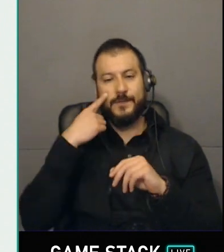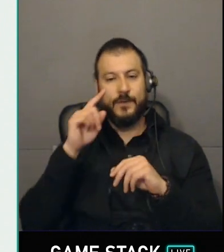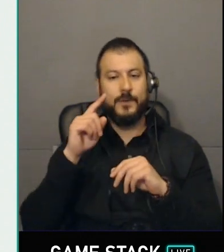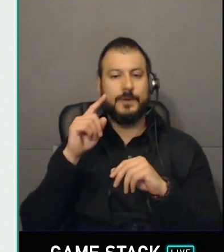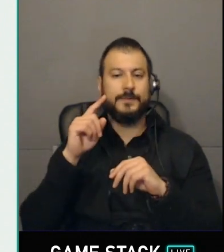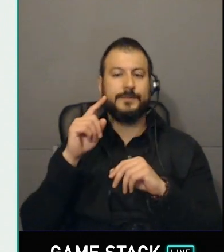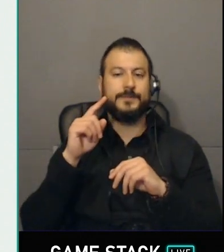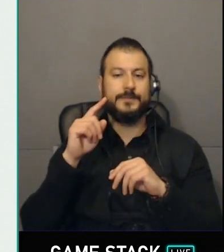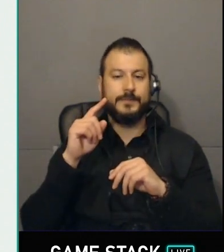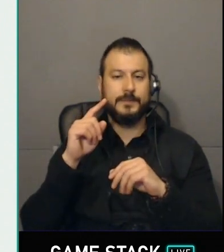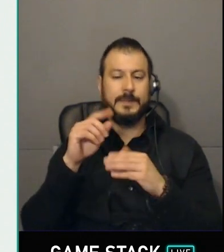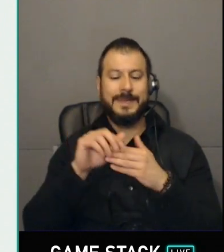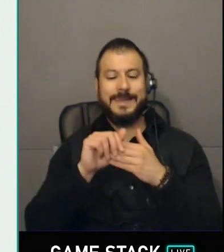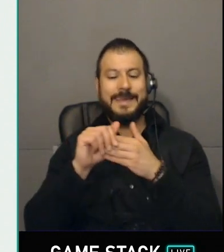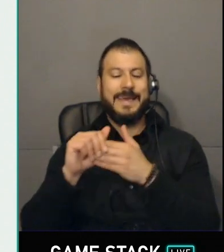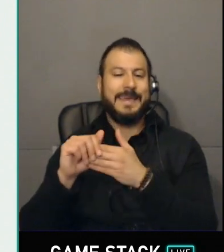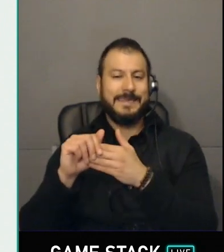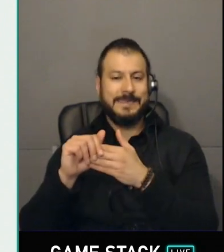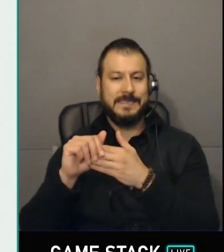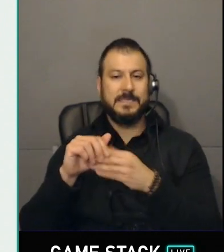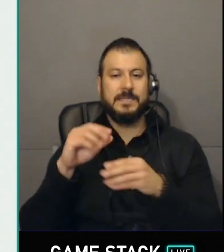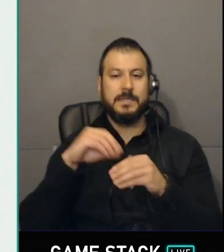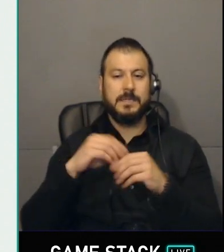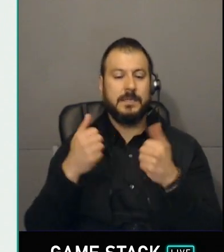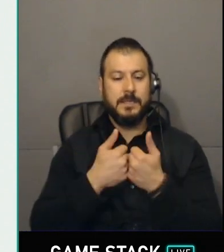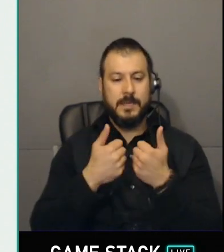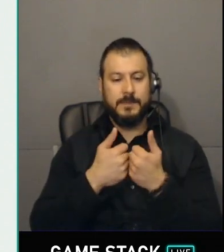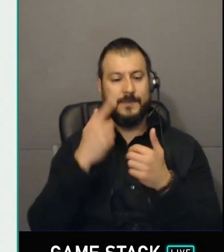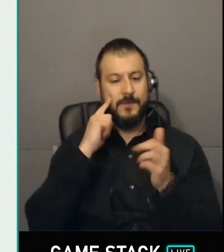guidance in games for gamers without sight.